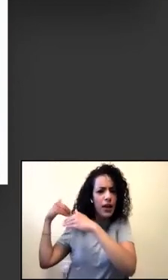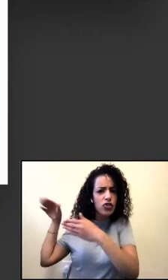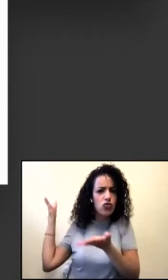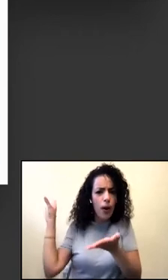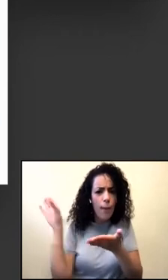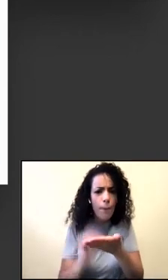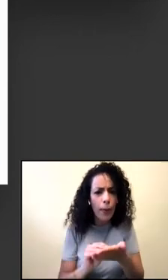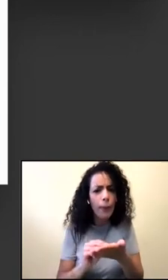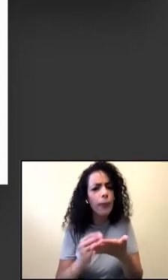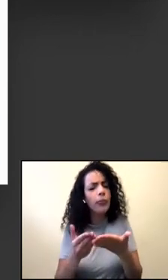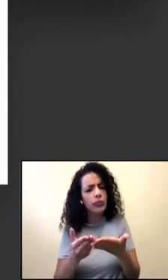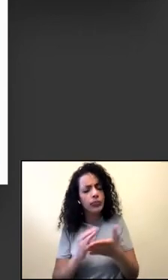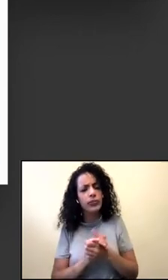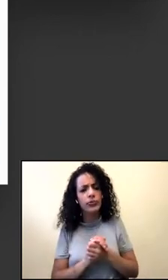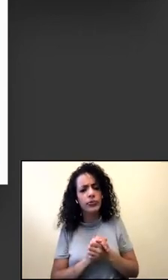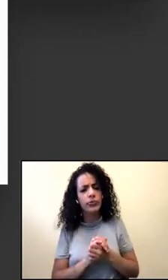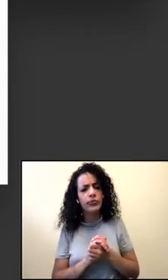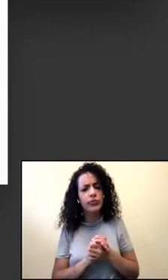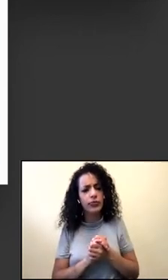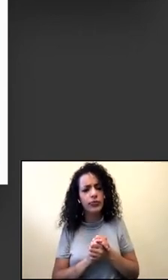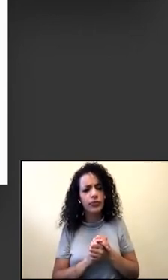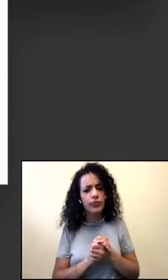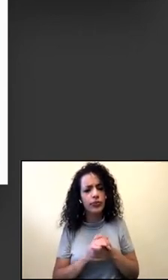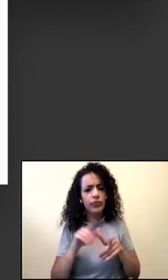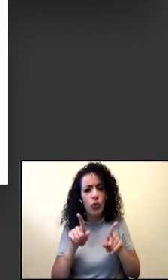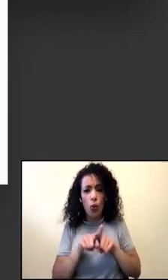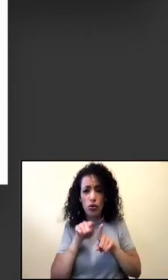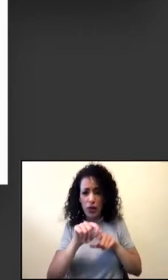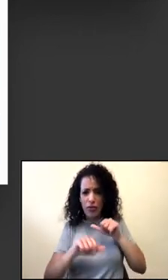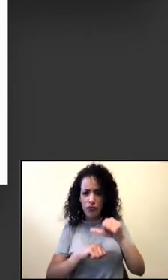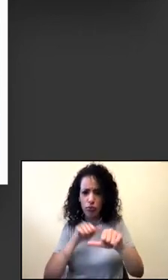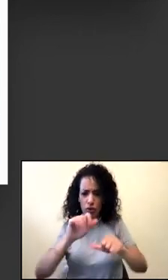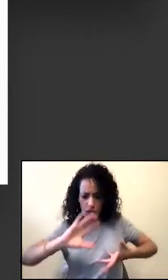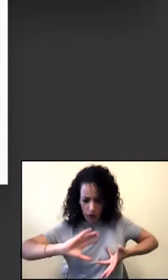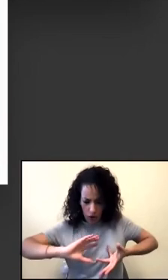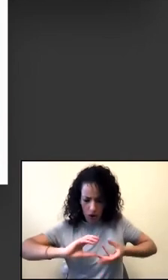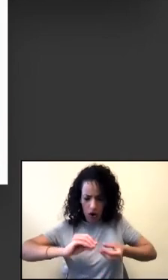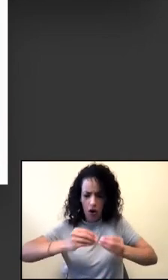for us I think the process of producing that piece, and that we listened to my colleague Emily